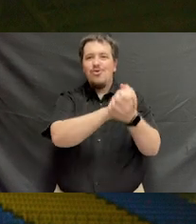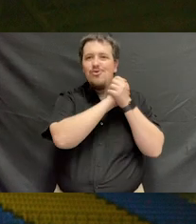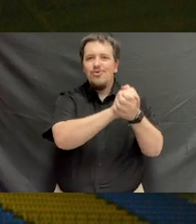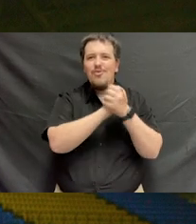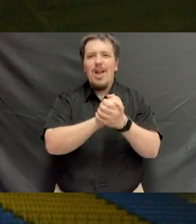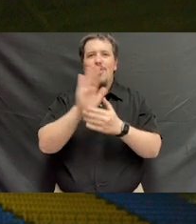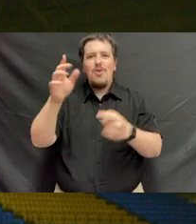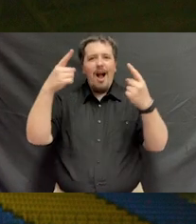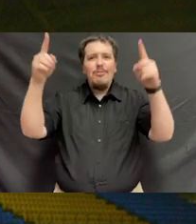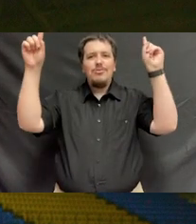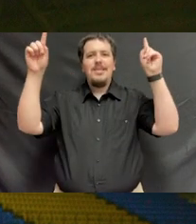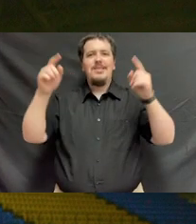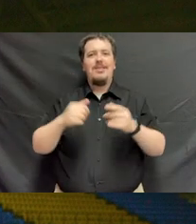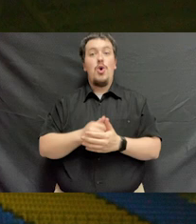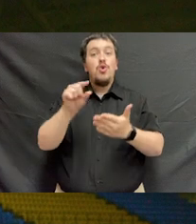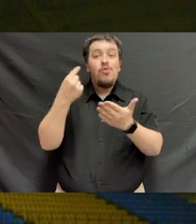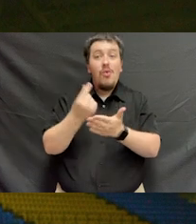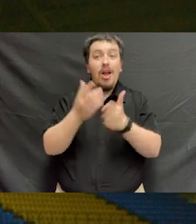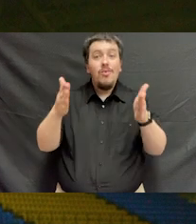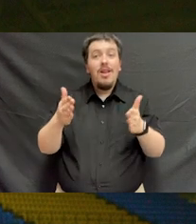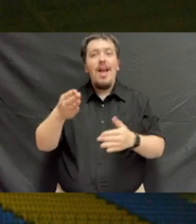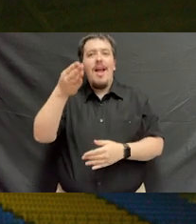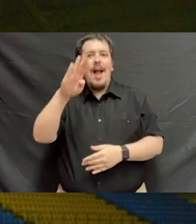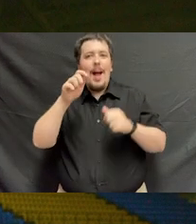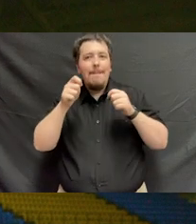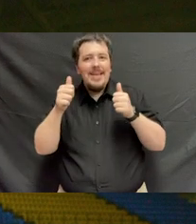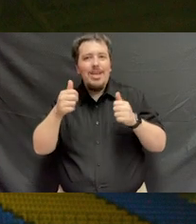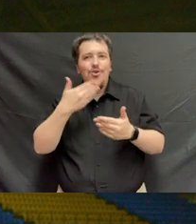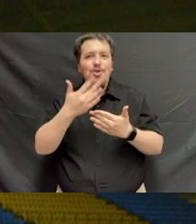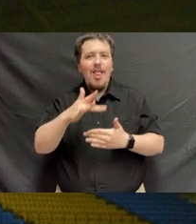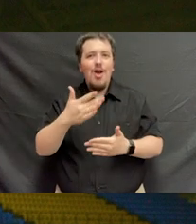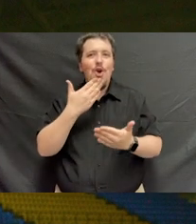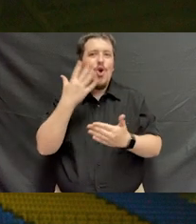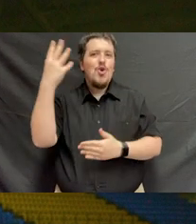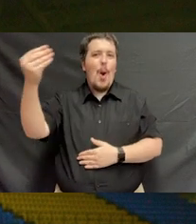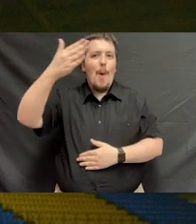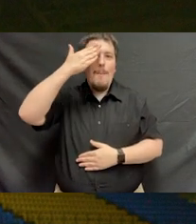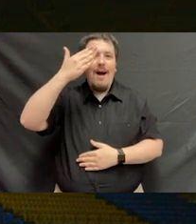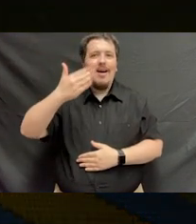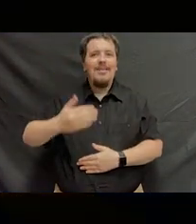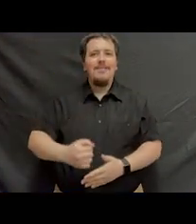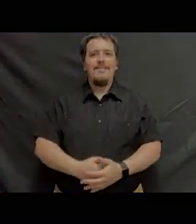congratulations on your accomplishments. Graduates, Godspeed to each of you and go Bucs.